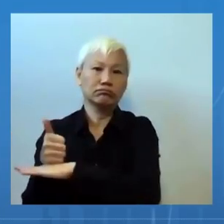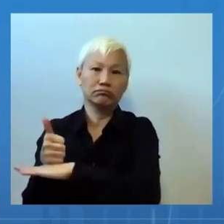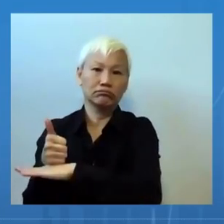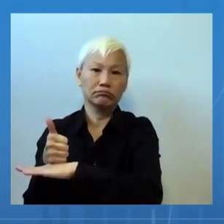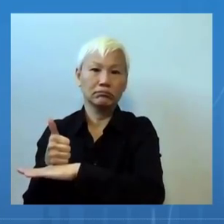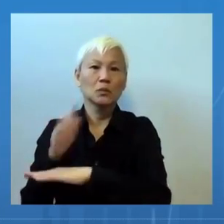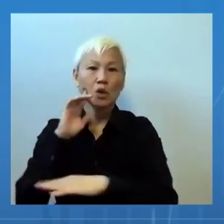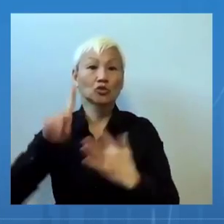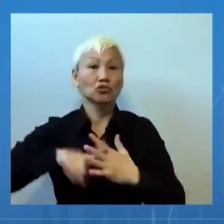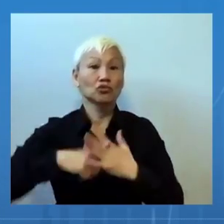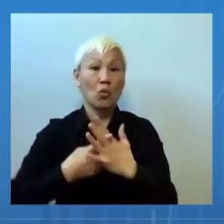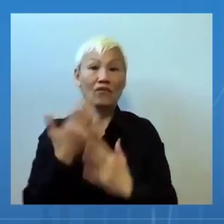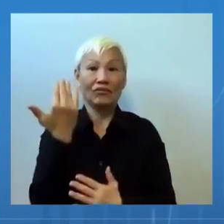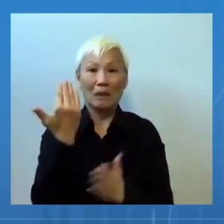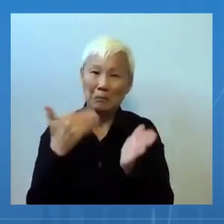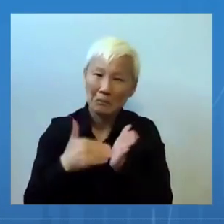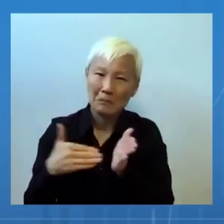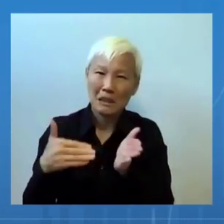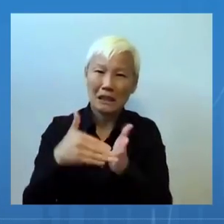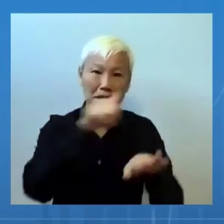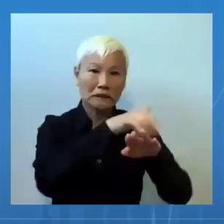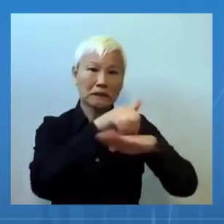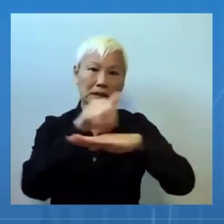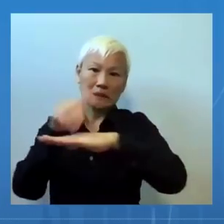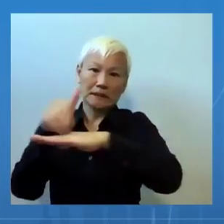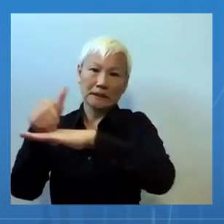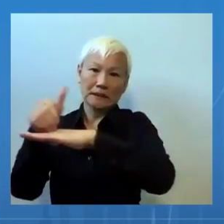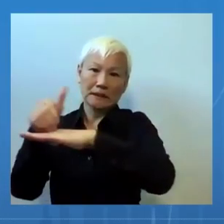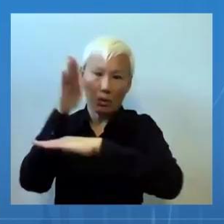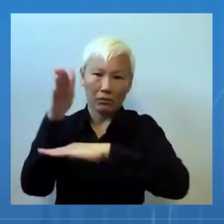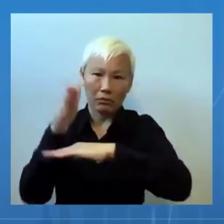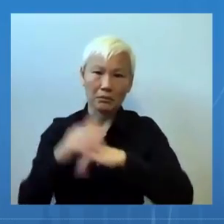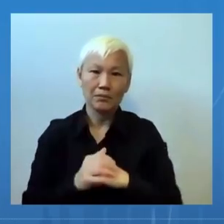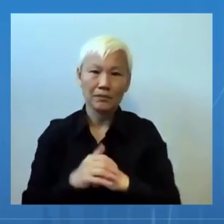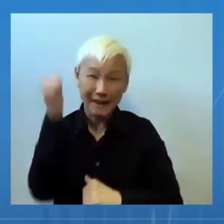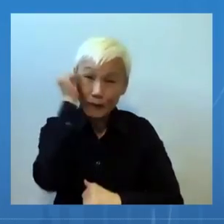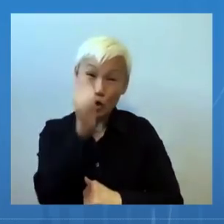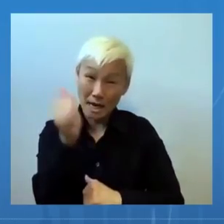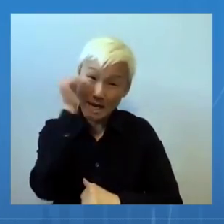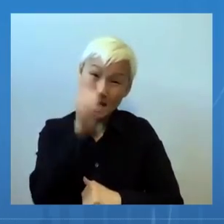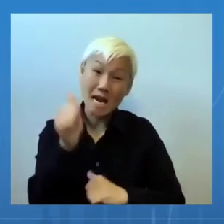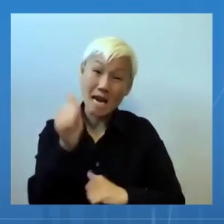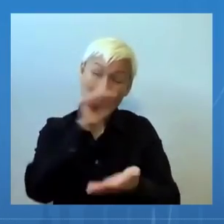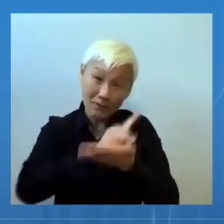with millions of more doses available each and every week. States have chosen where,